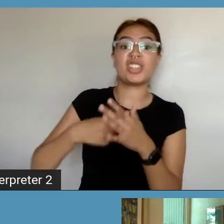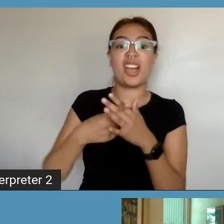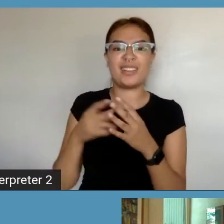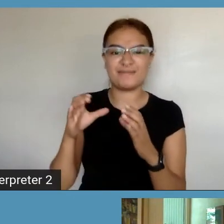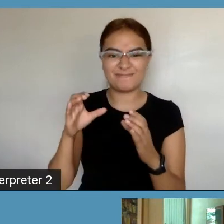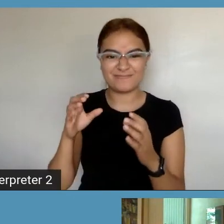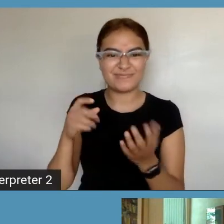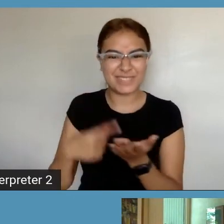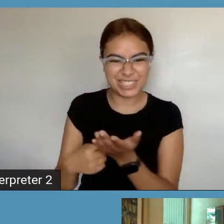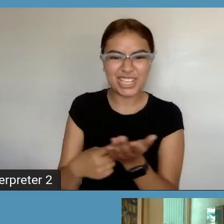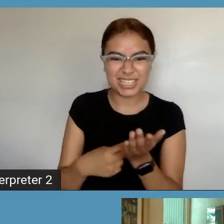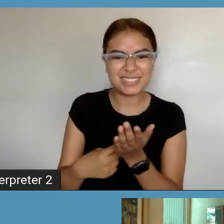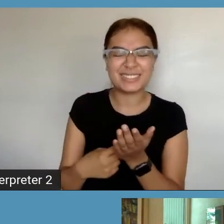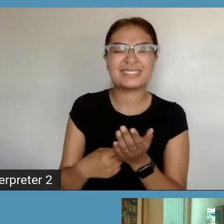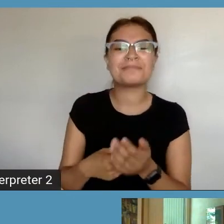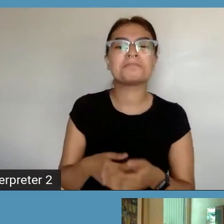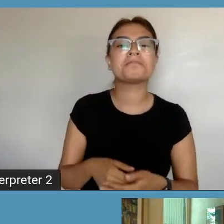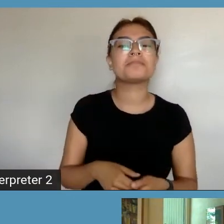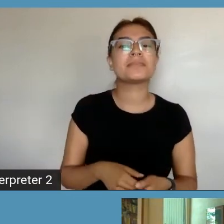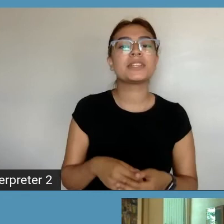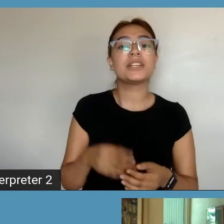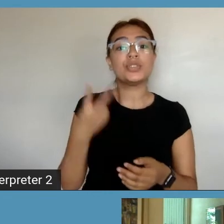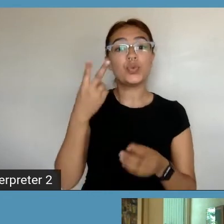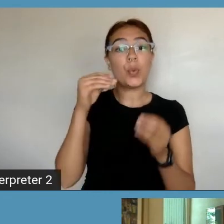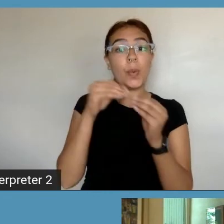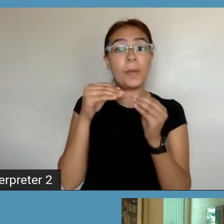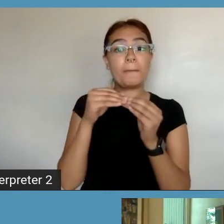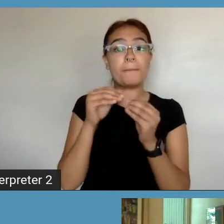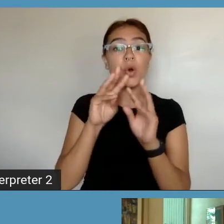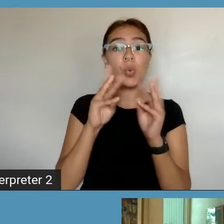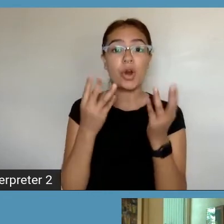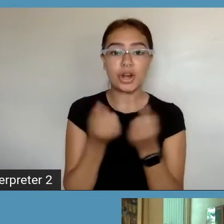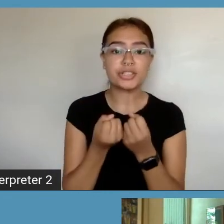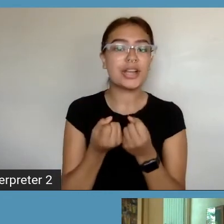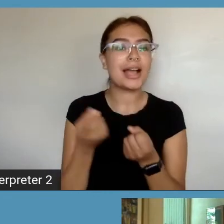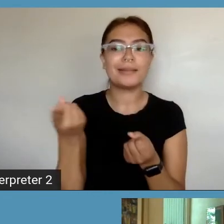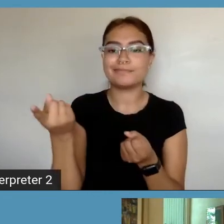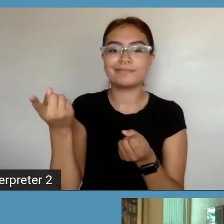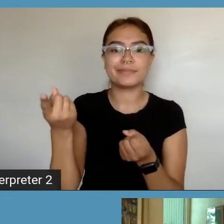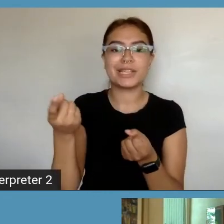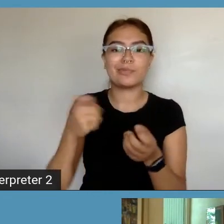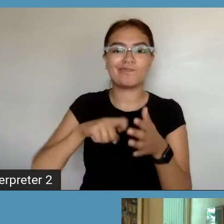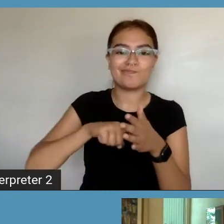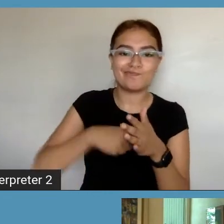have two more workshops and they will go toward detail about the actual processing and work of